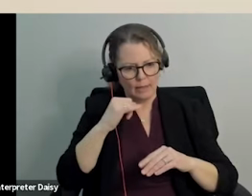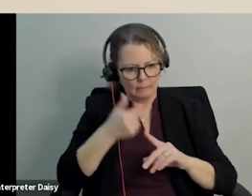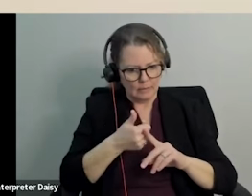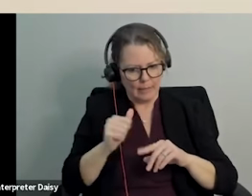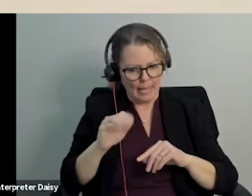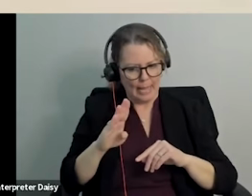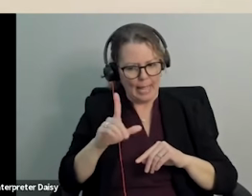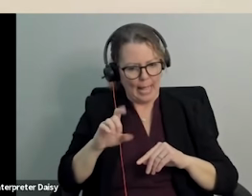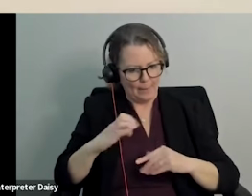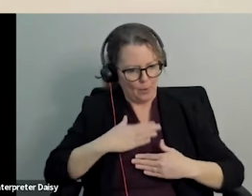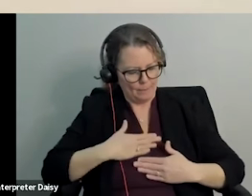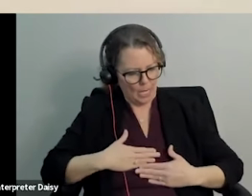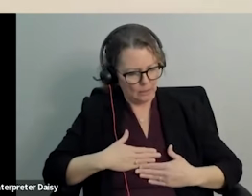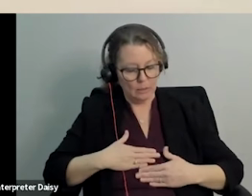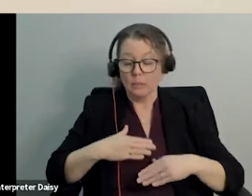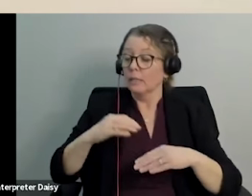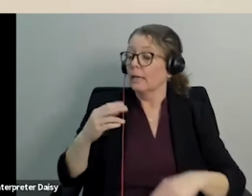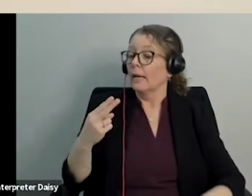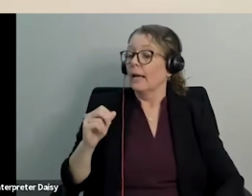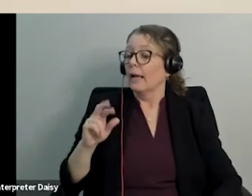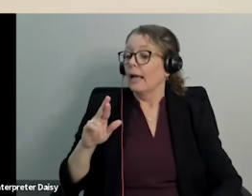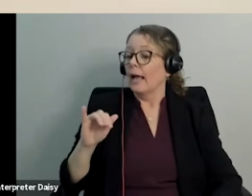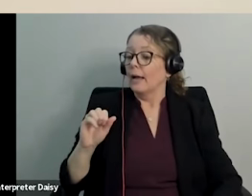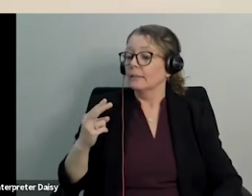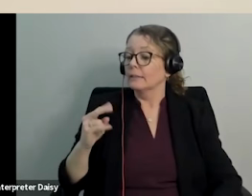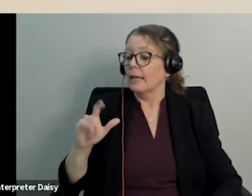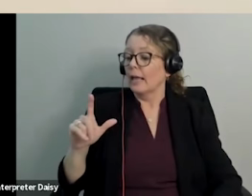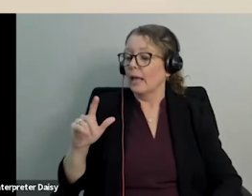So that's a great question. Harris Hillman is based in Nashville